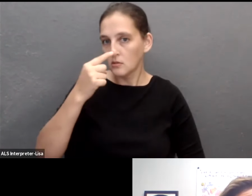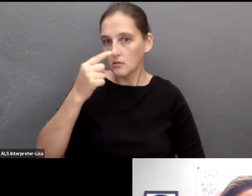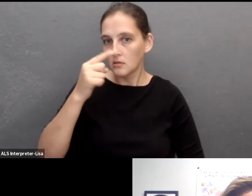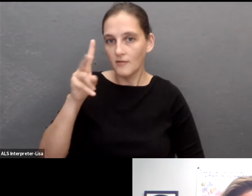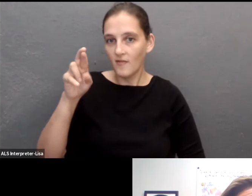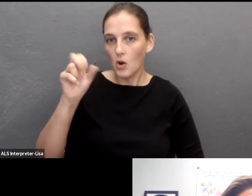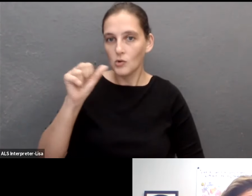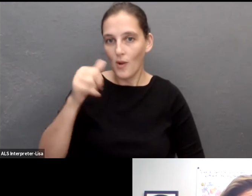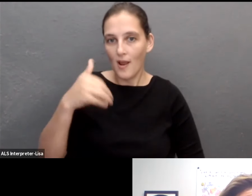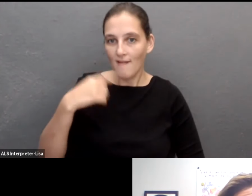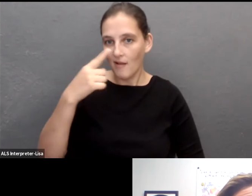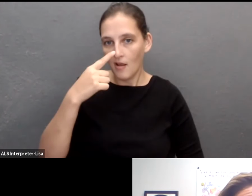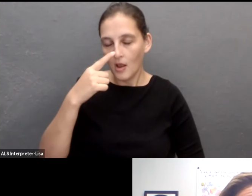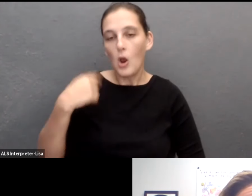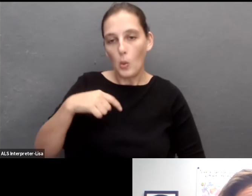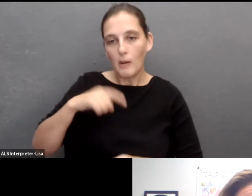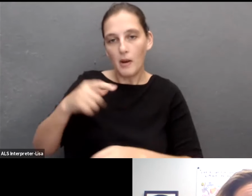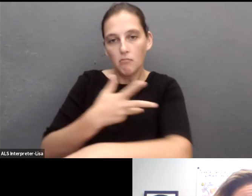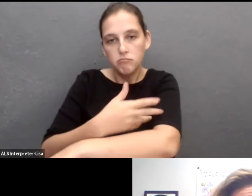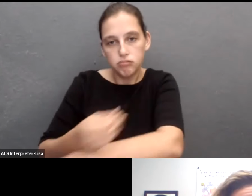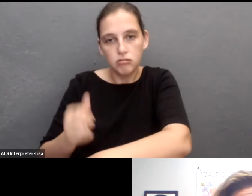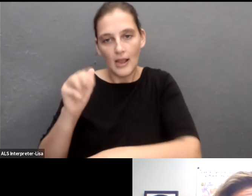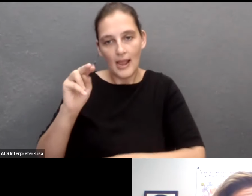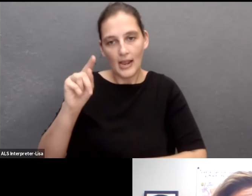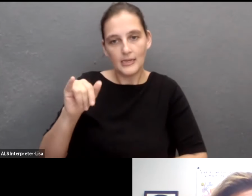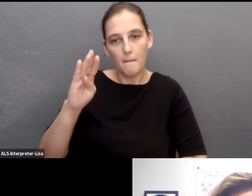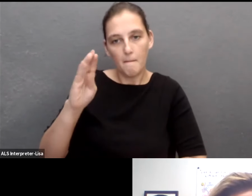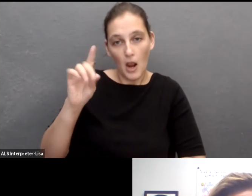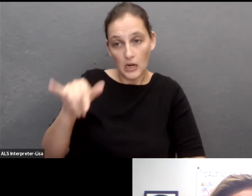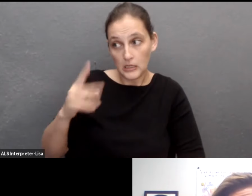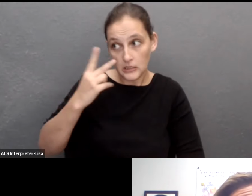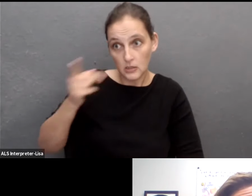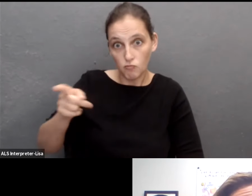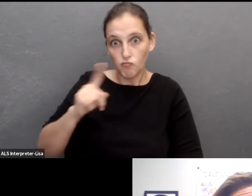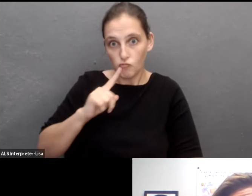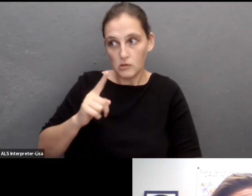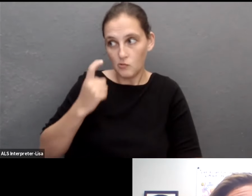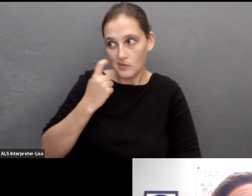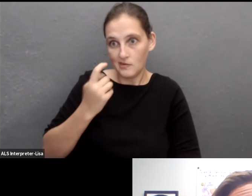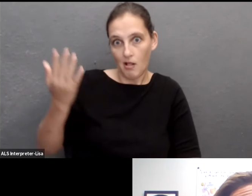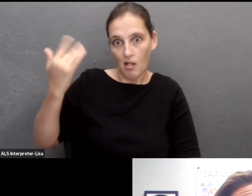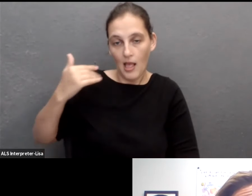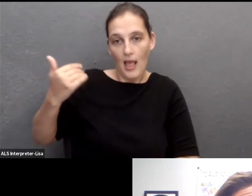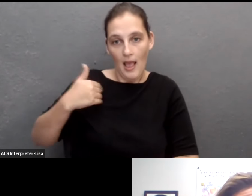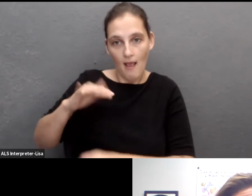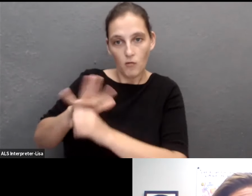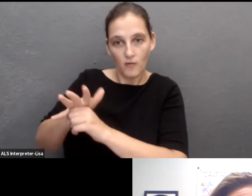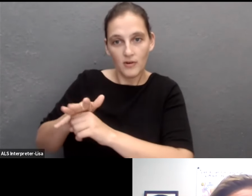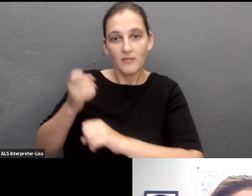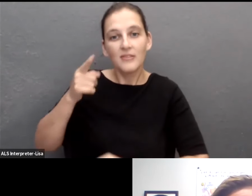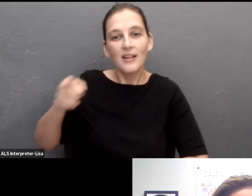why we check the antibodies to see you know, did they possibly recently have COVID because we see them come in three to four weeks after they've had their